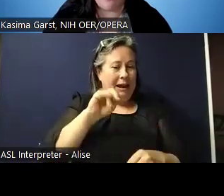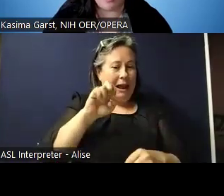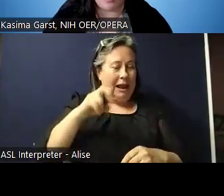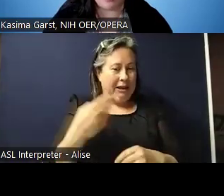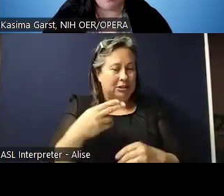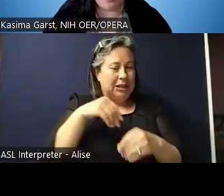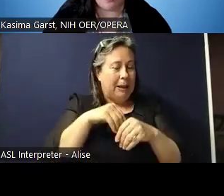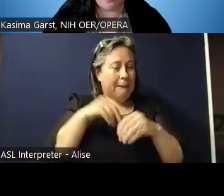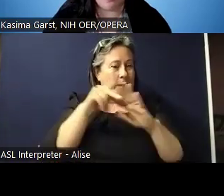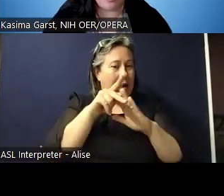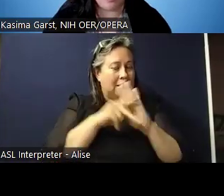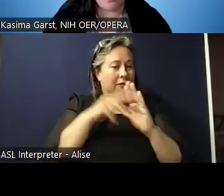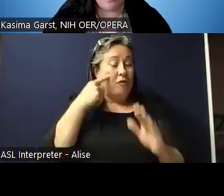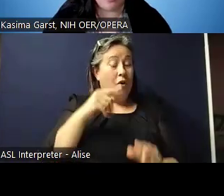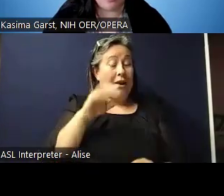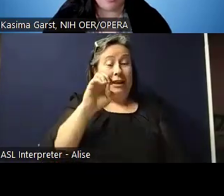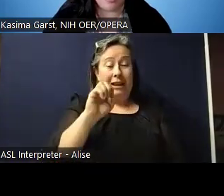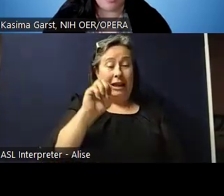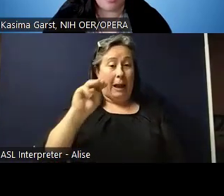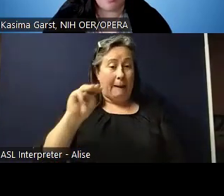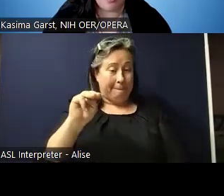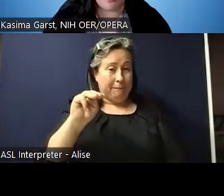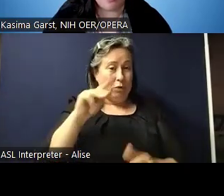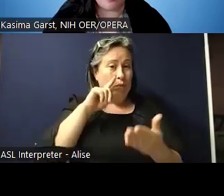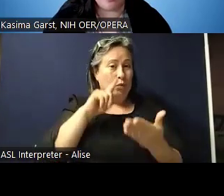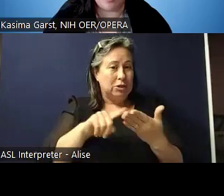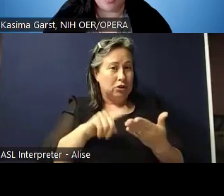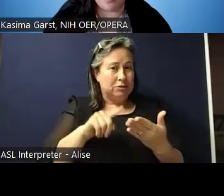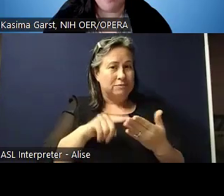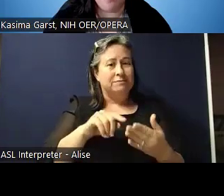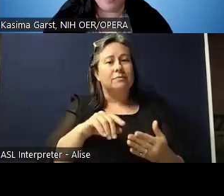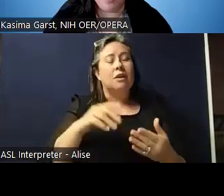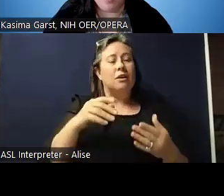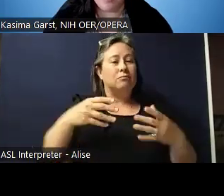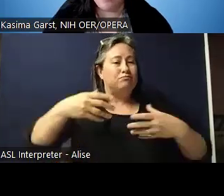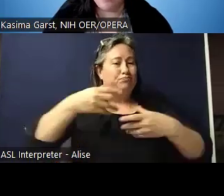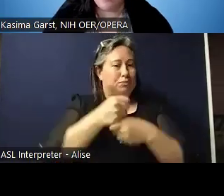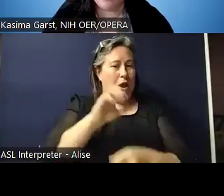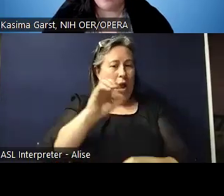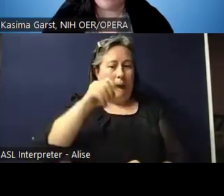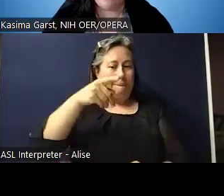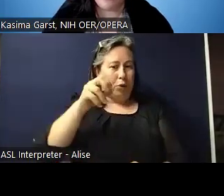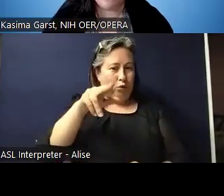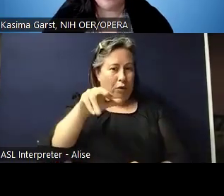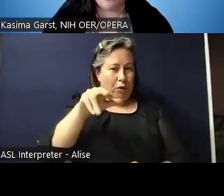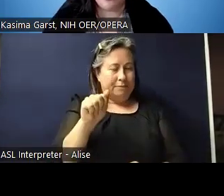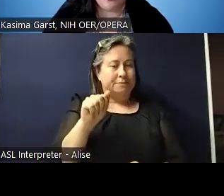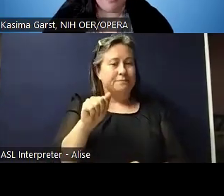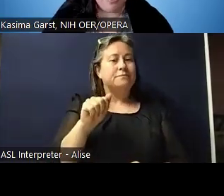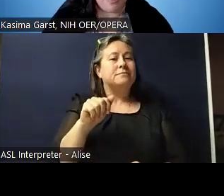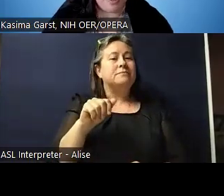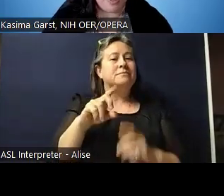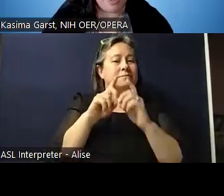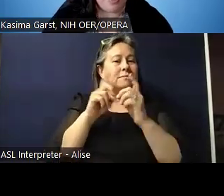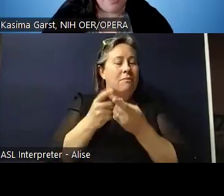For Extramural Research Administration, otherwise known as OPERA. Now, let me introduce you ... Oh, excuse me.